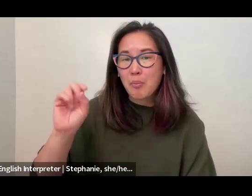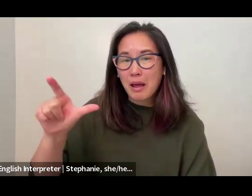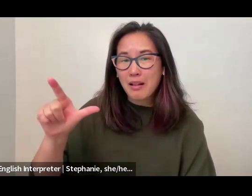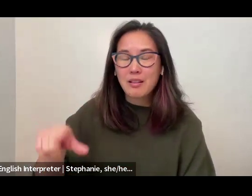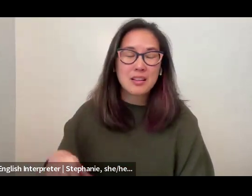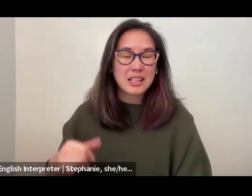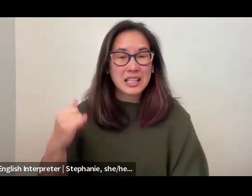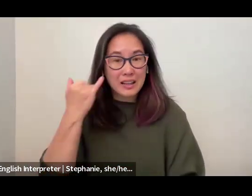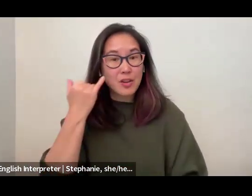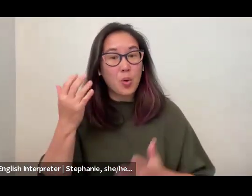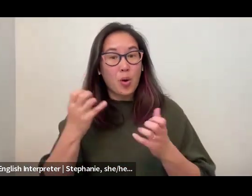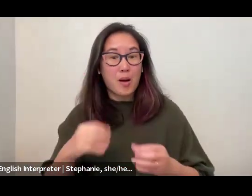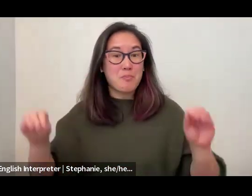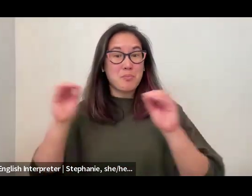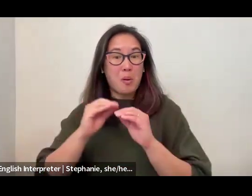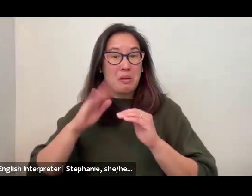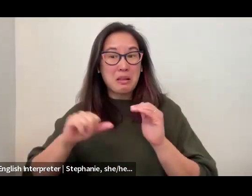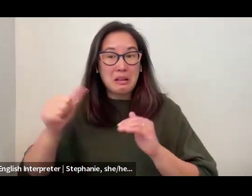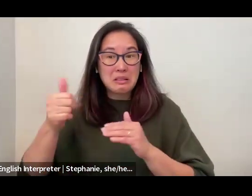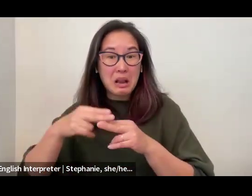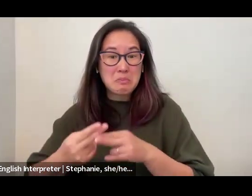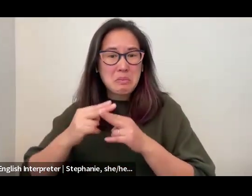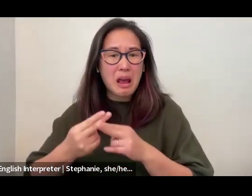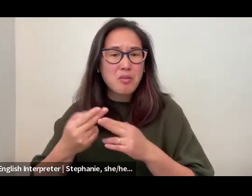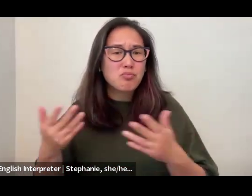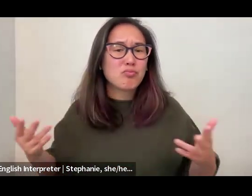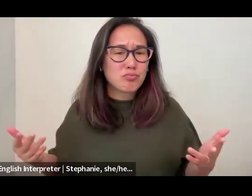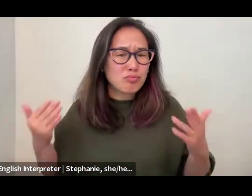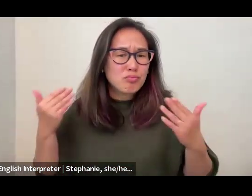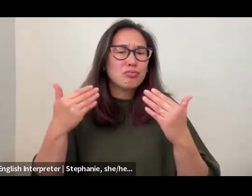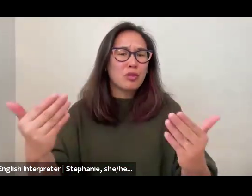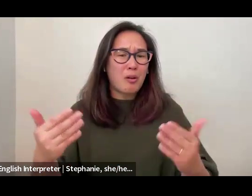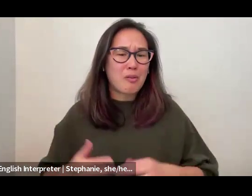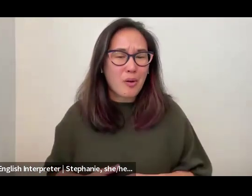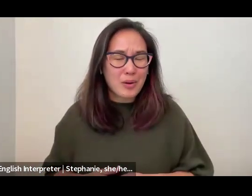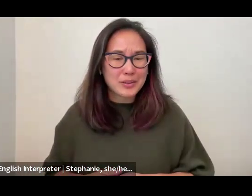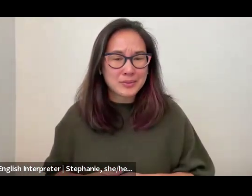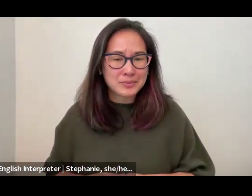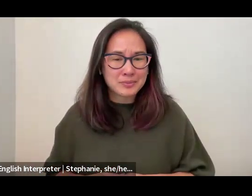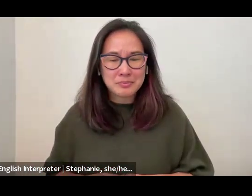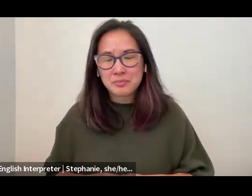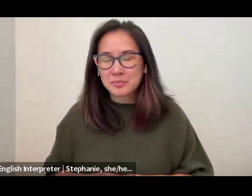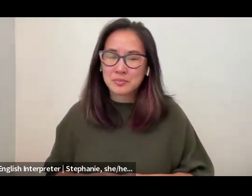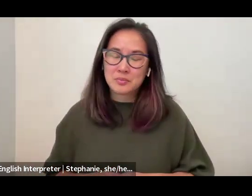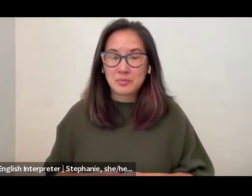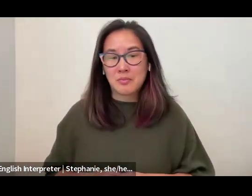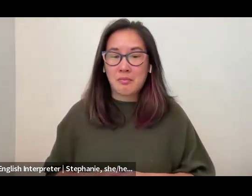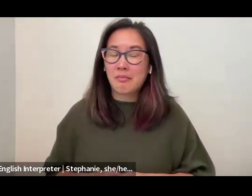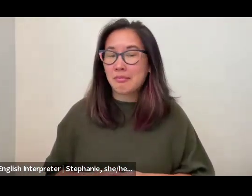you want to go higher than 10 pounds, go for it. But I would assume we're going to probably work with like a one pound,